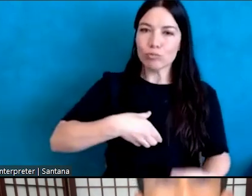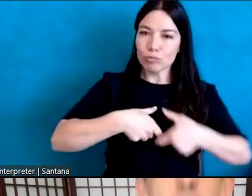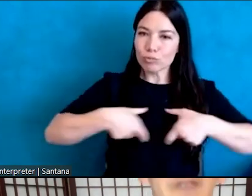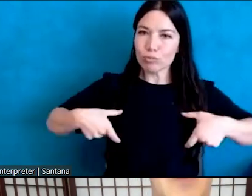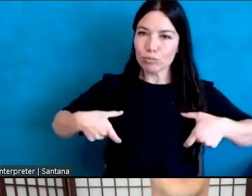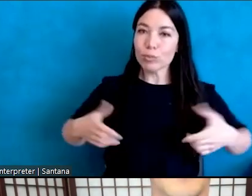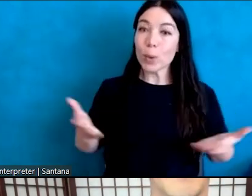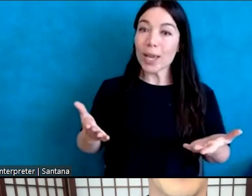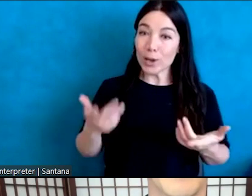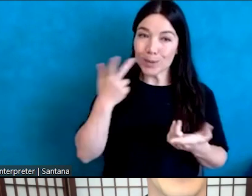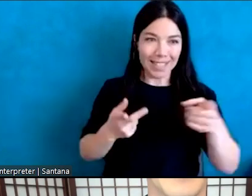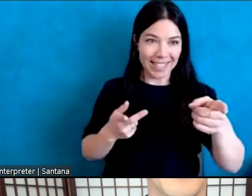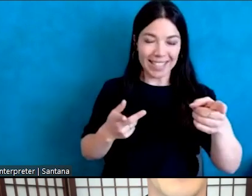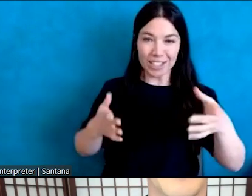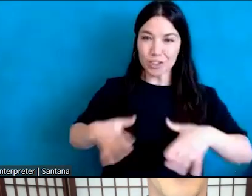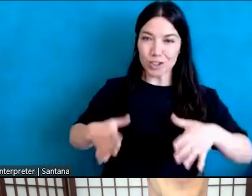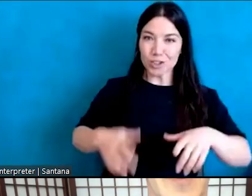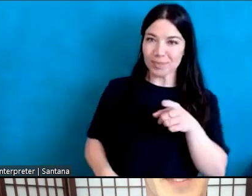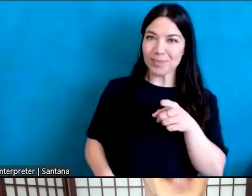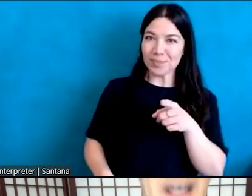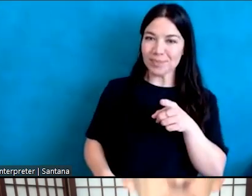And I have also, by the way, dressed for the occasion.